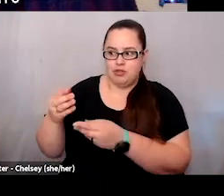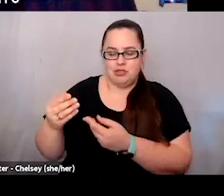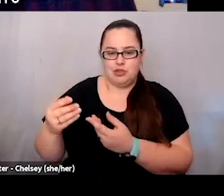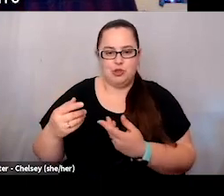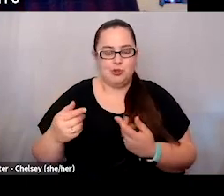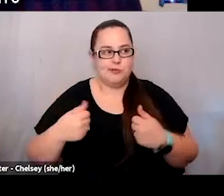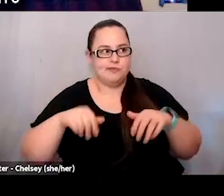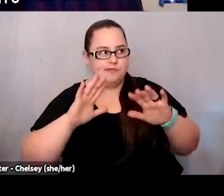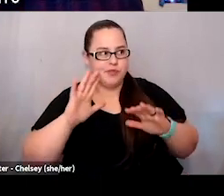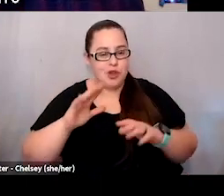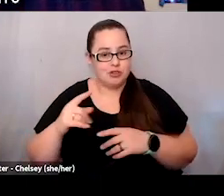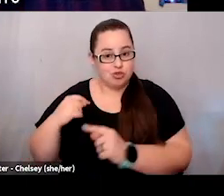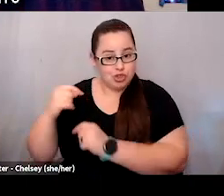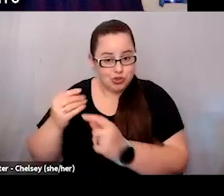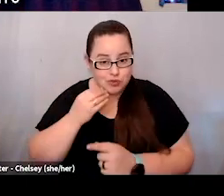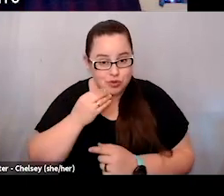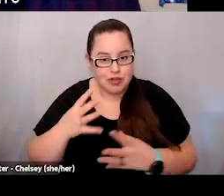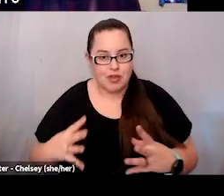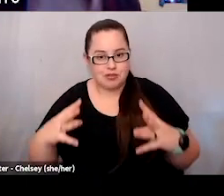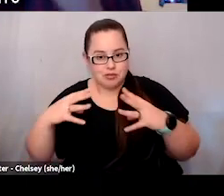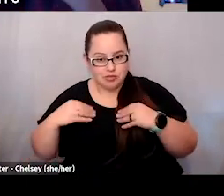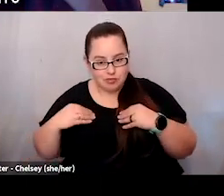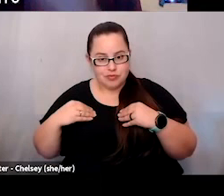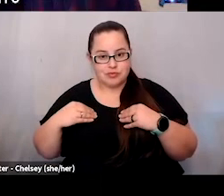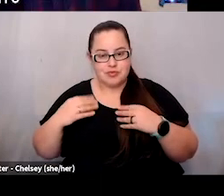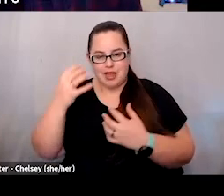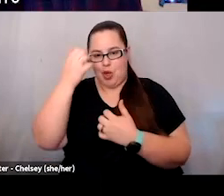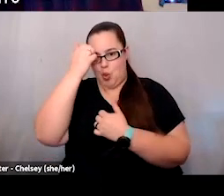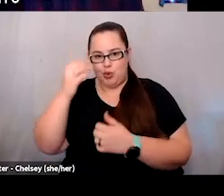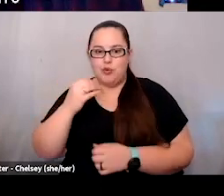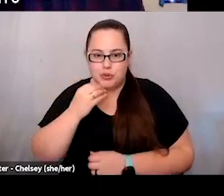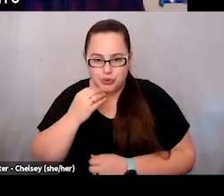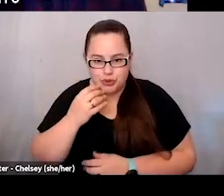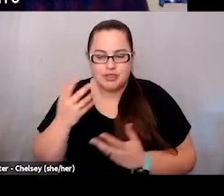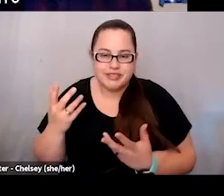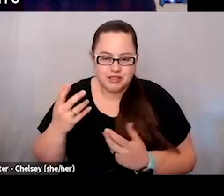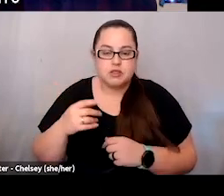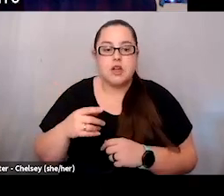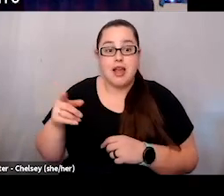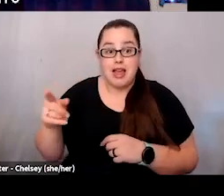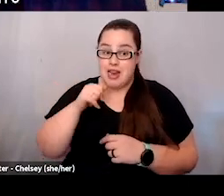colonial foods. They're not very healthy. Unfortunately, fry bread tastes really good,